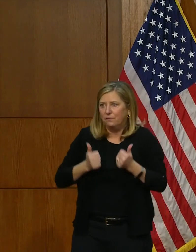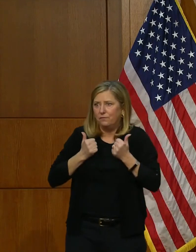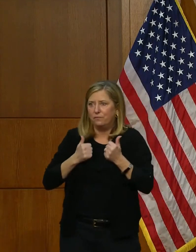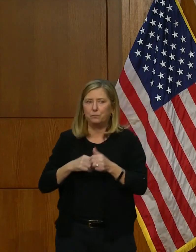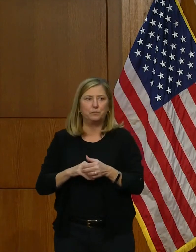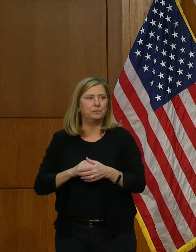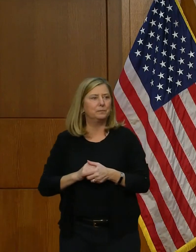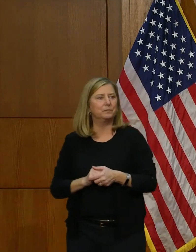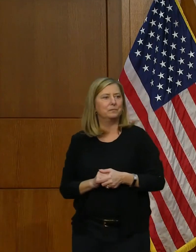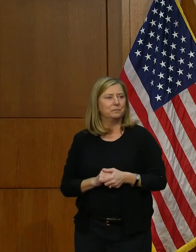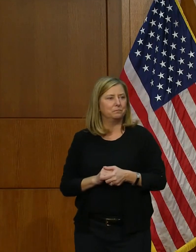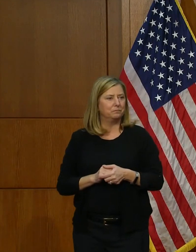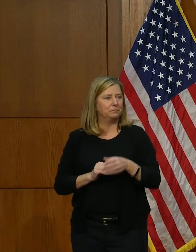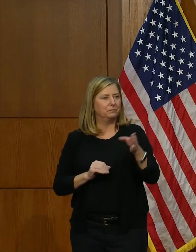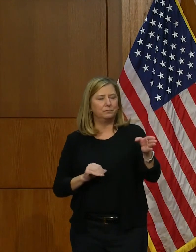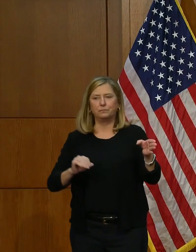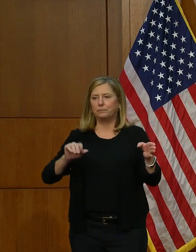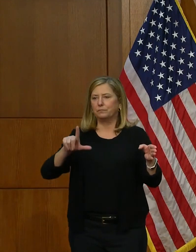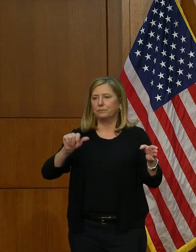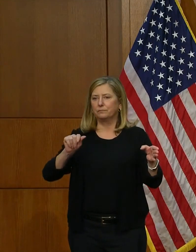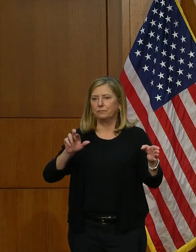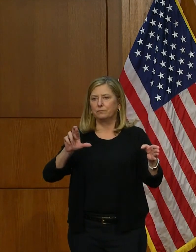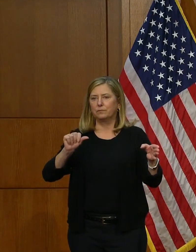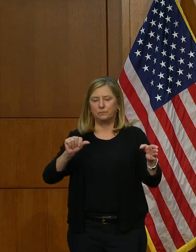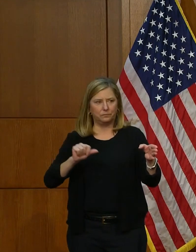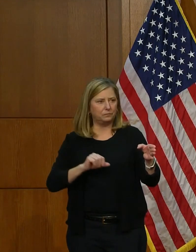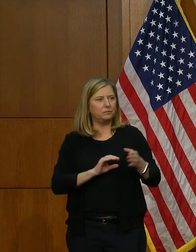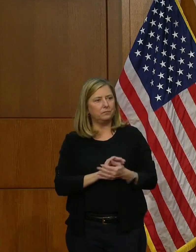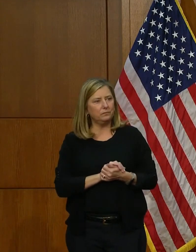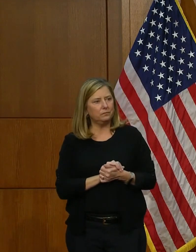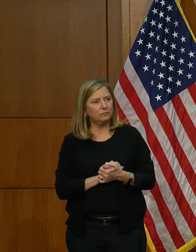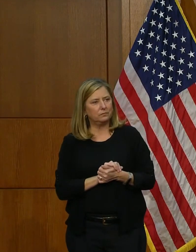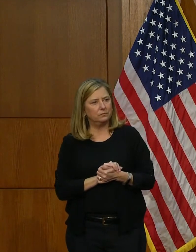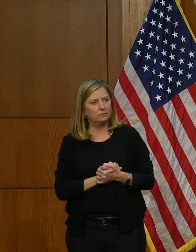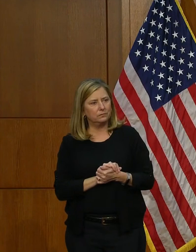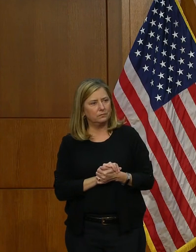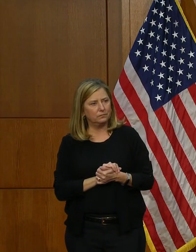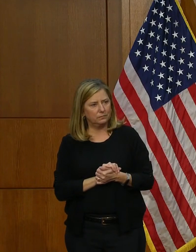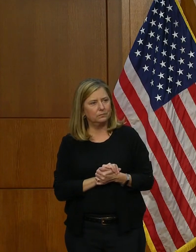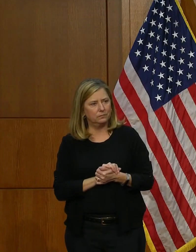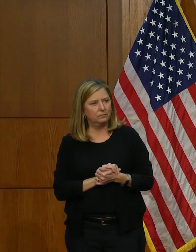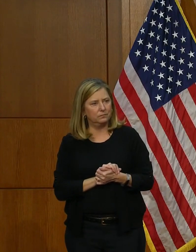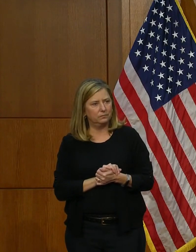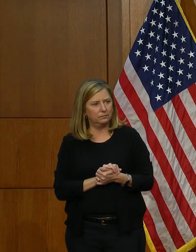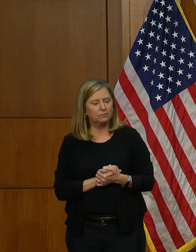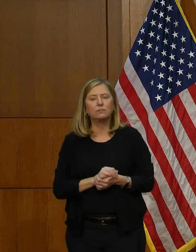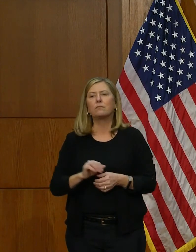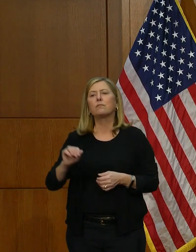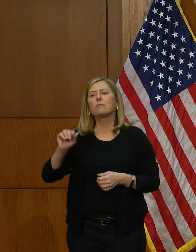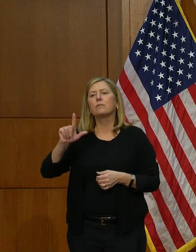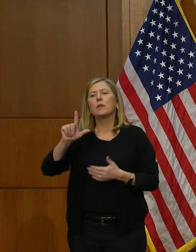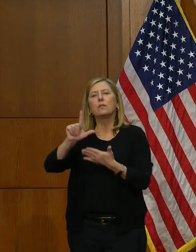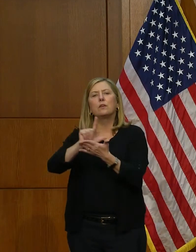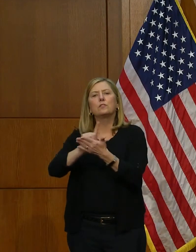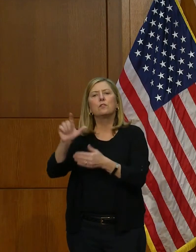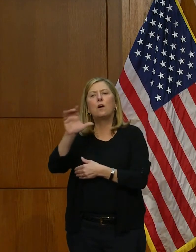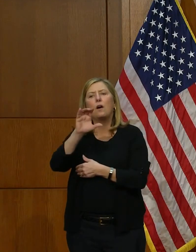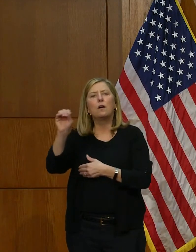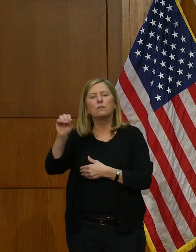HAS NOWHERE TO LIVE, AND IT WILL WILL GO AWAY, LORD. HI. UM